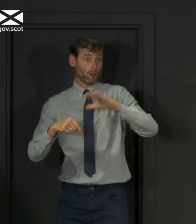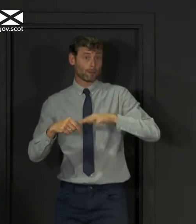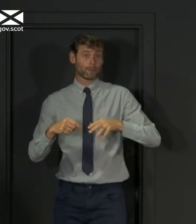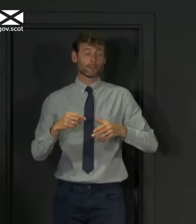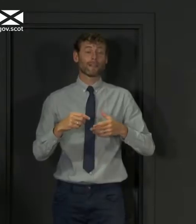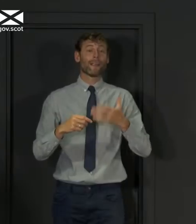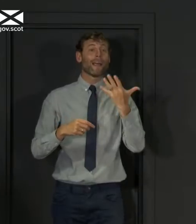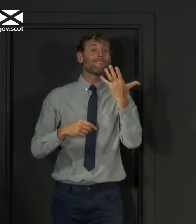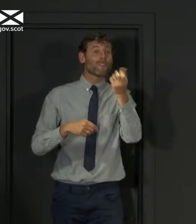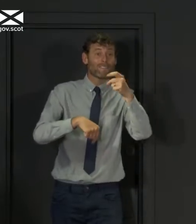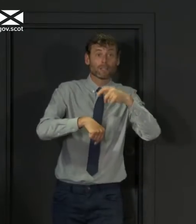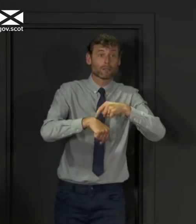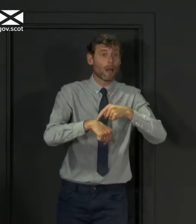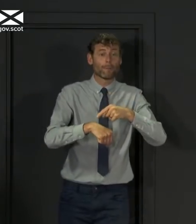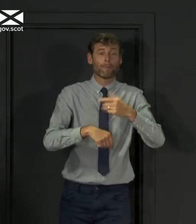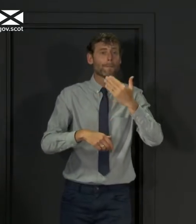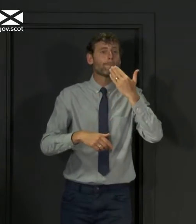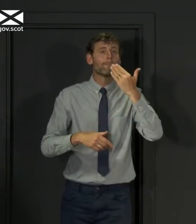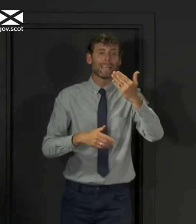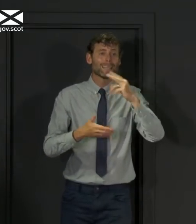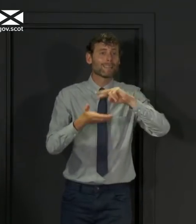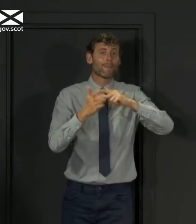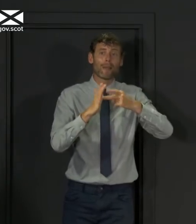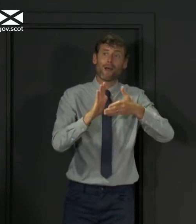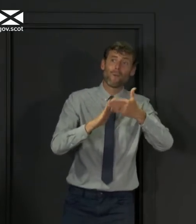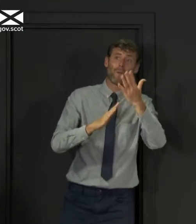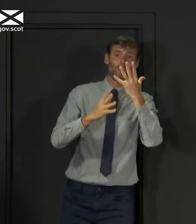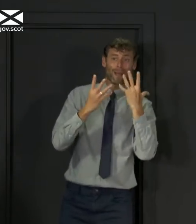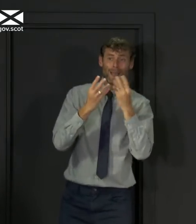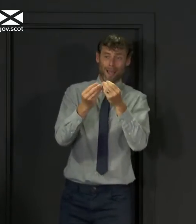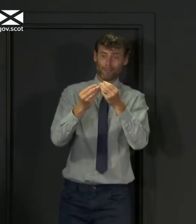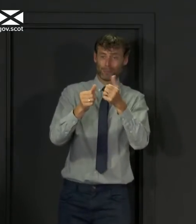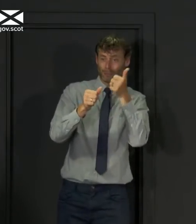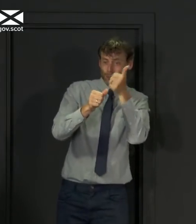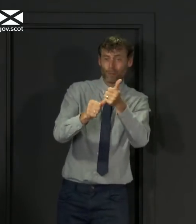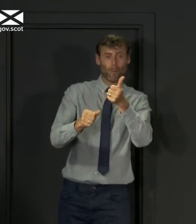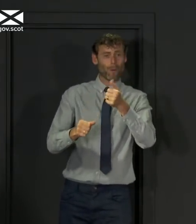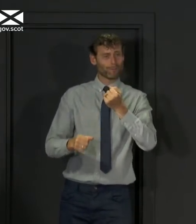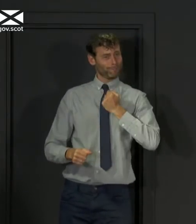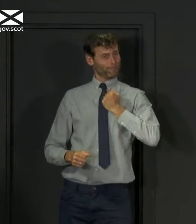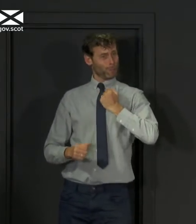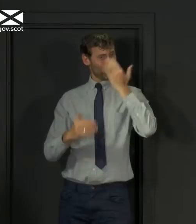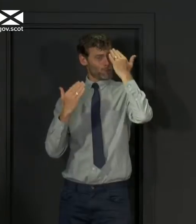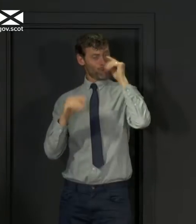and time to do it, please plan a staycation, go and support our local tourist industries,